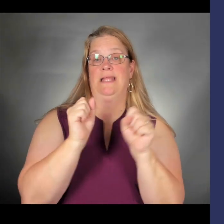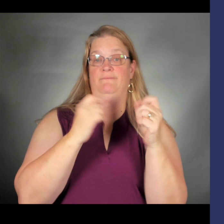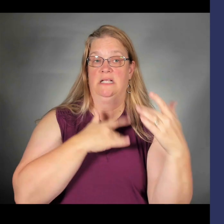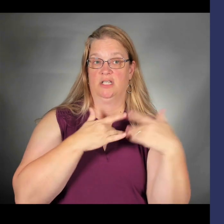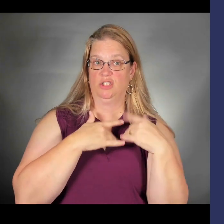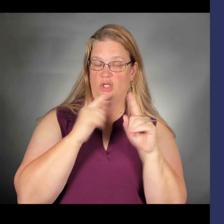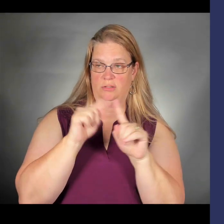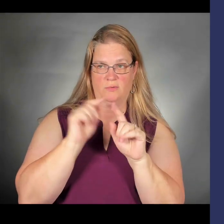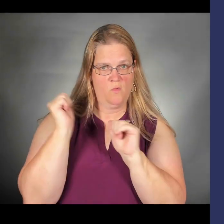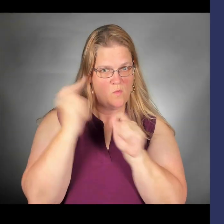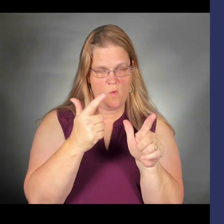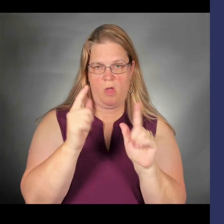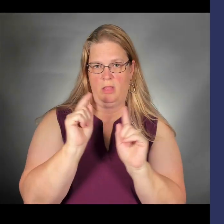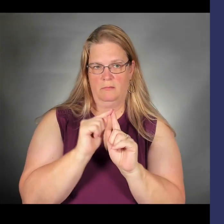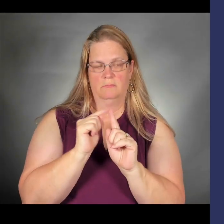Report all safety concerns.